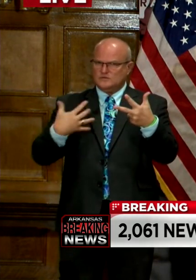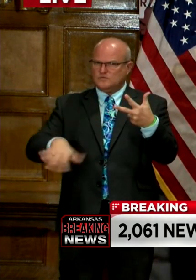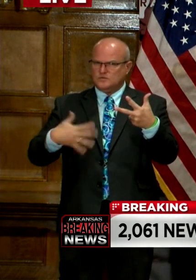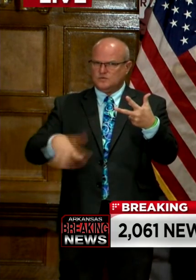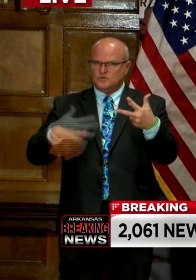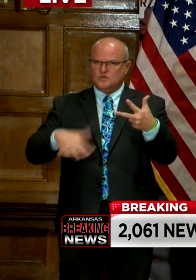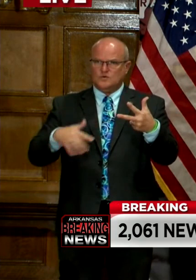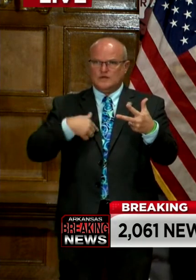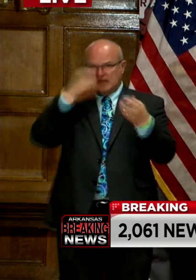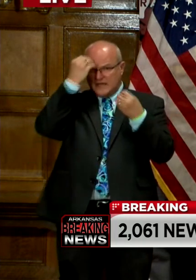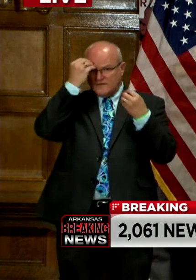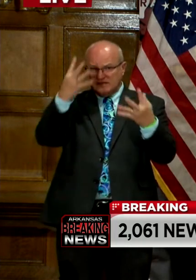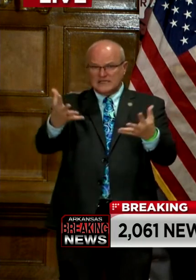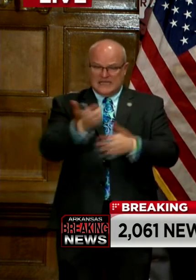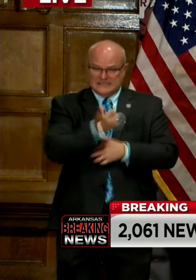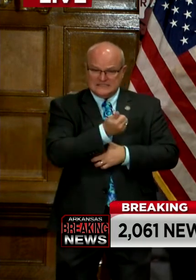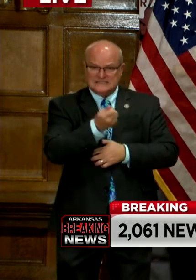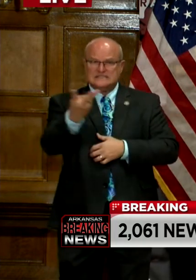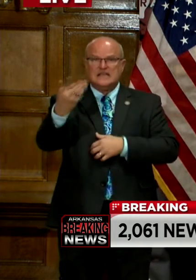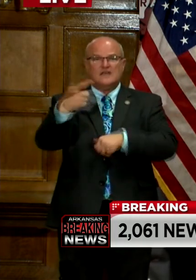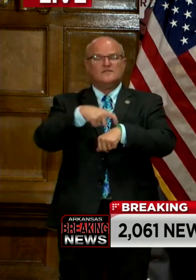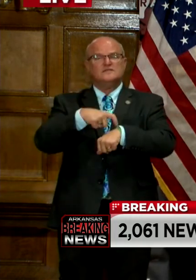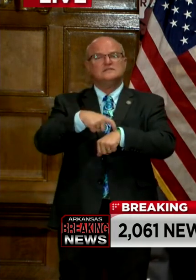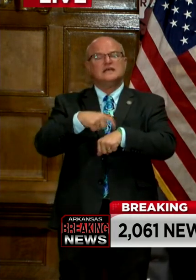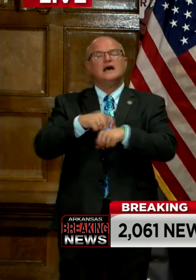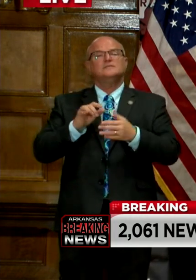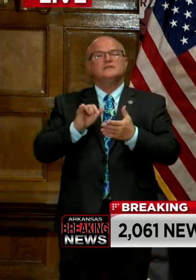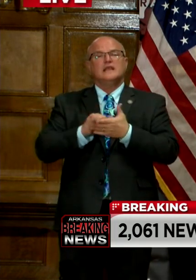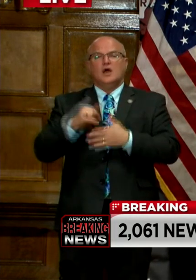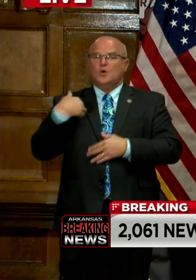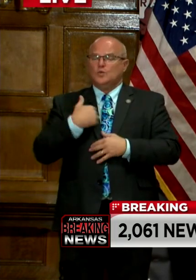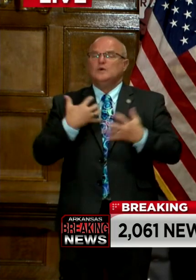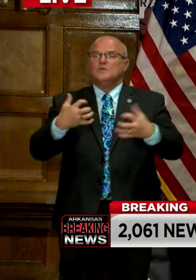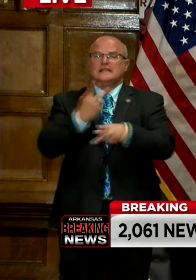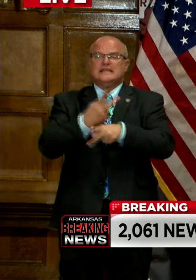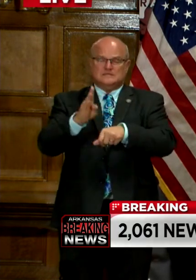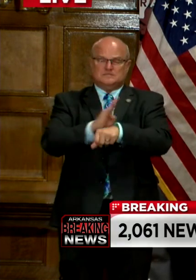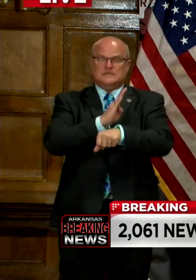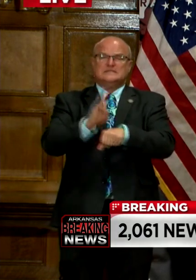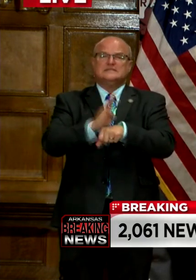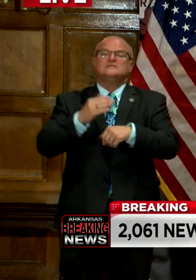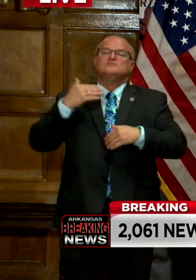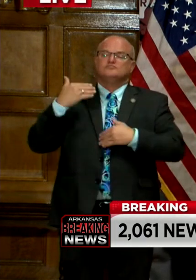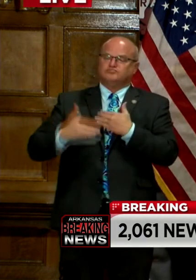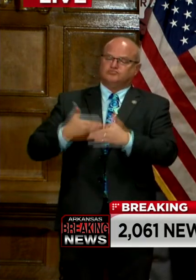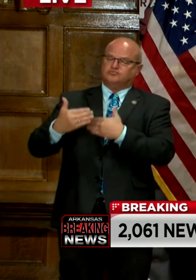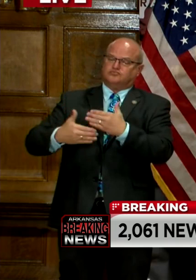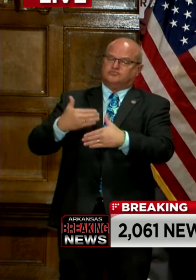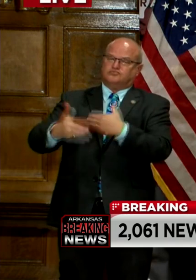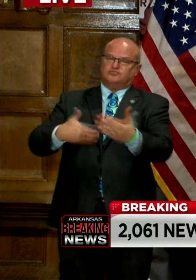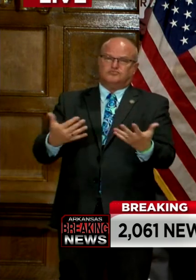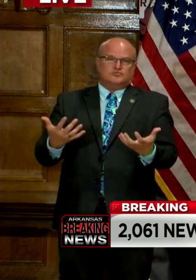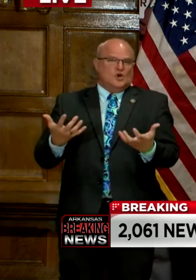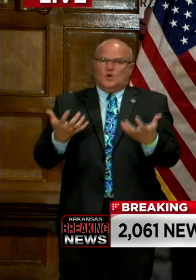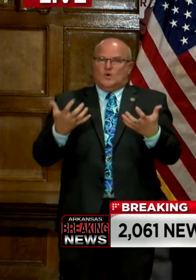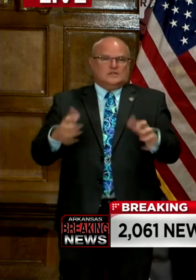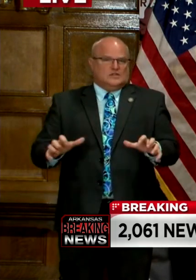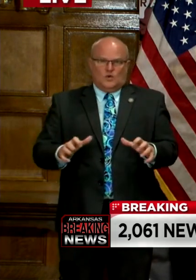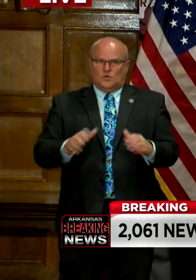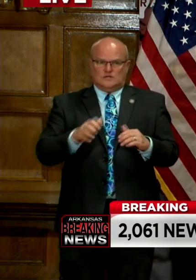BUSINESSES? THE ANSWER IS OUR BUSINESSES ARE WORKING VERY HARD ON COMPLIANCE. I HAVE INDICATED ON NUMEROUS OCCASIONS THAT WE WANT TO KEEP